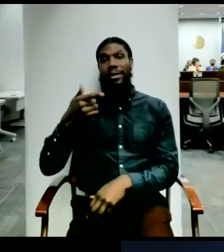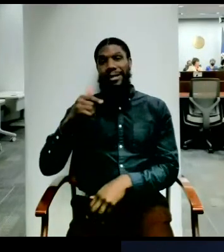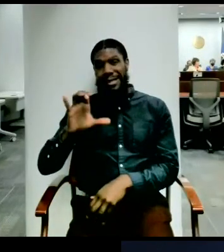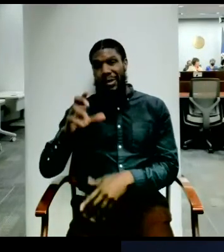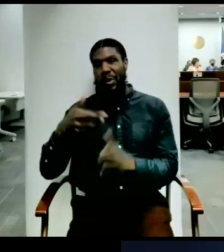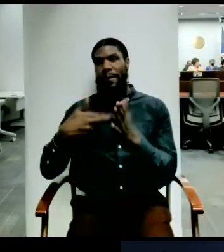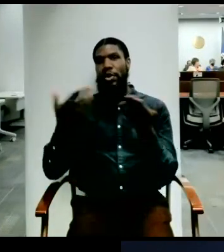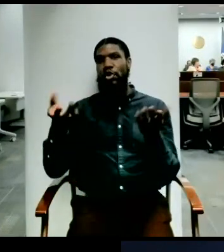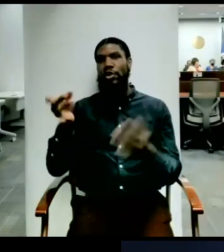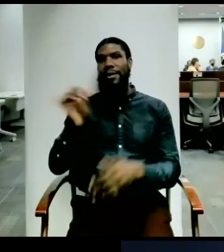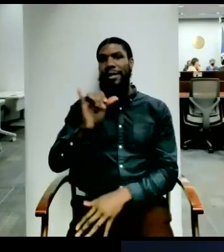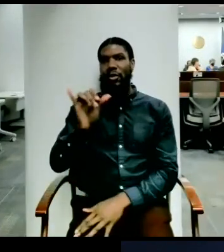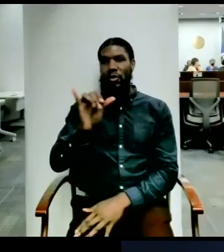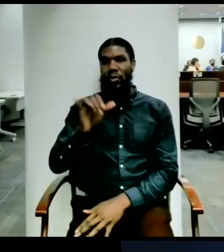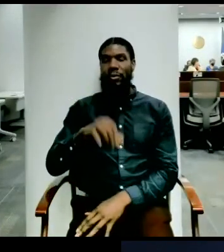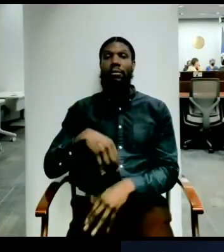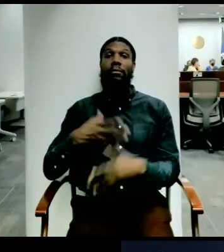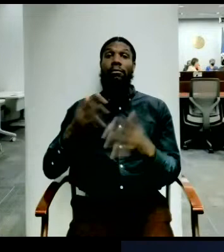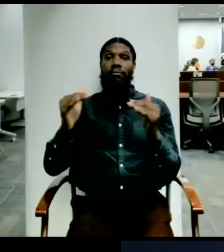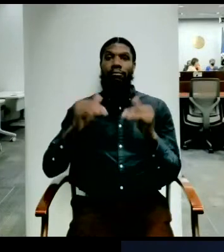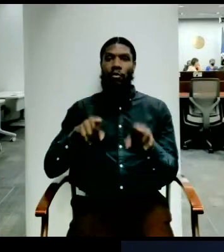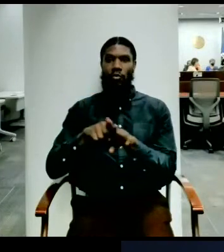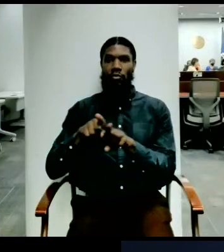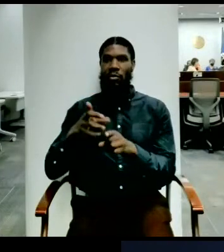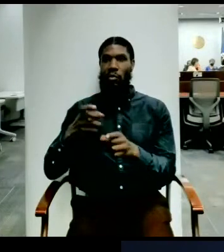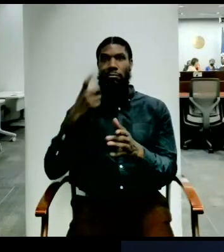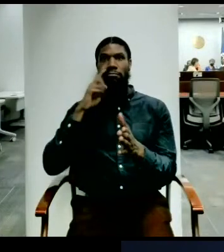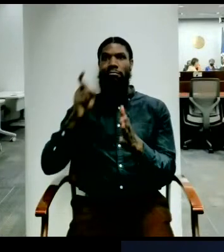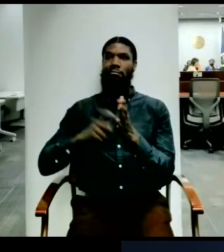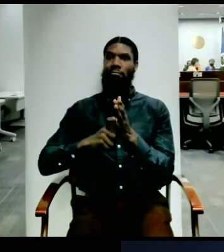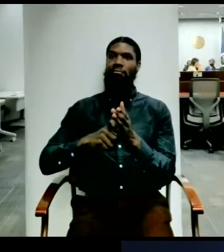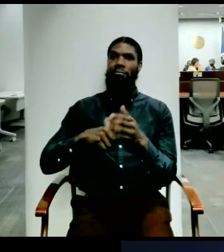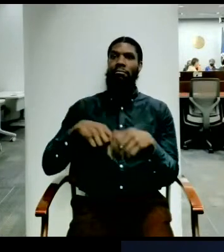I would also like to of course recognize Vice Chair Samuels